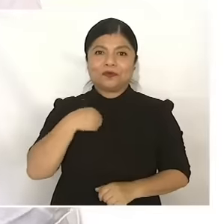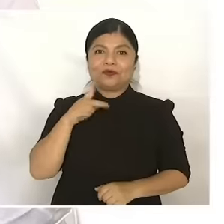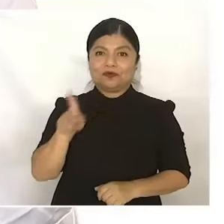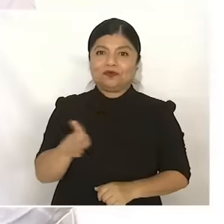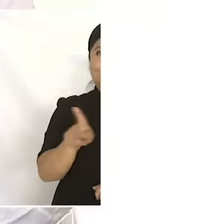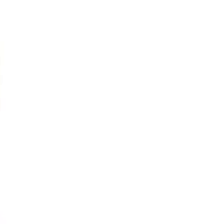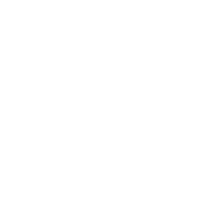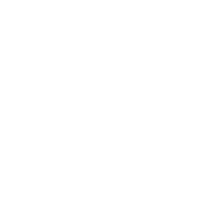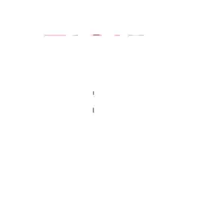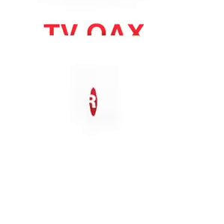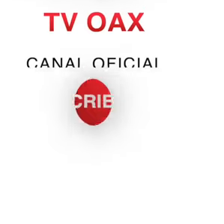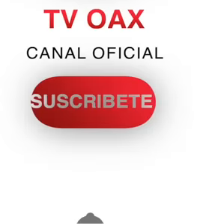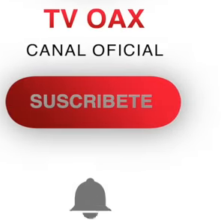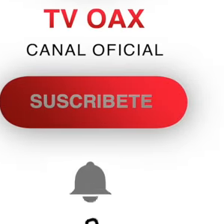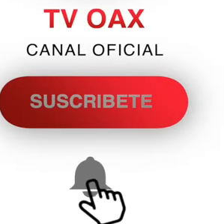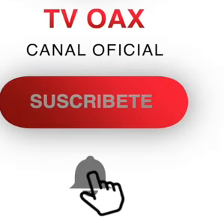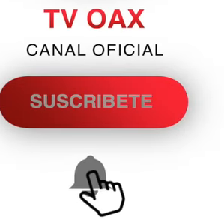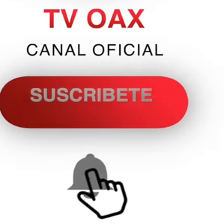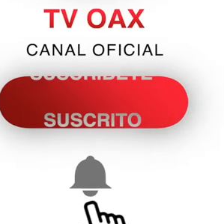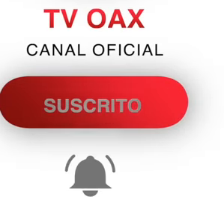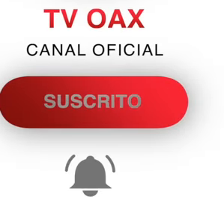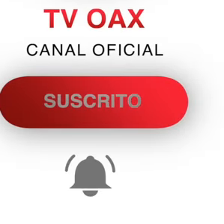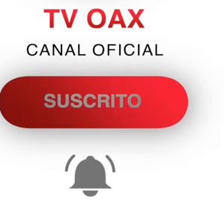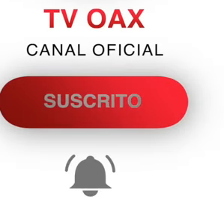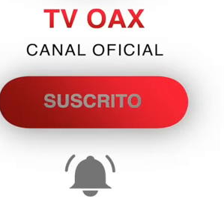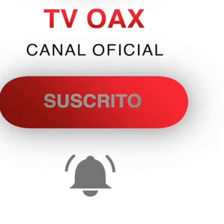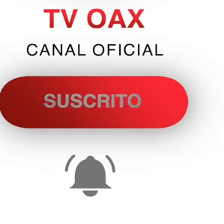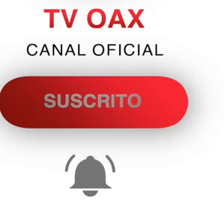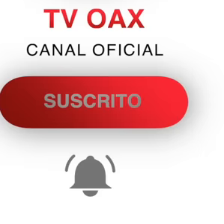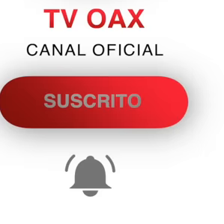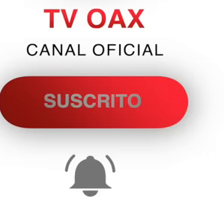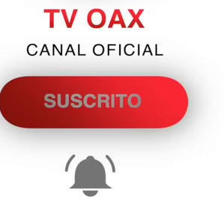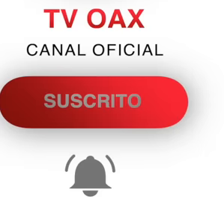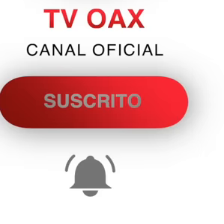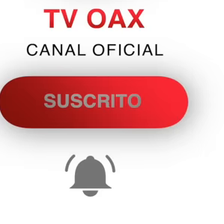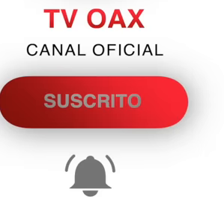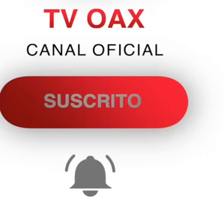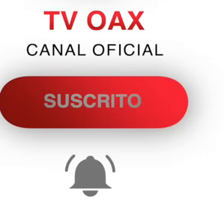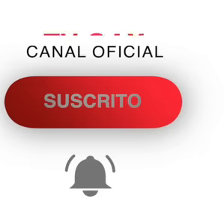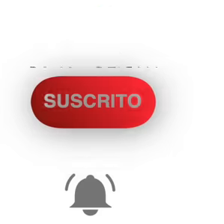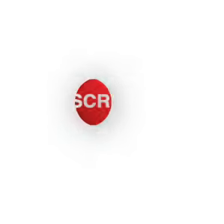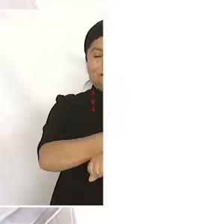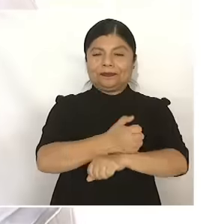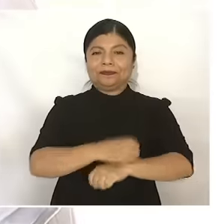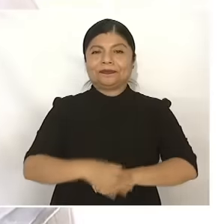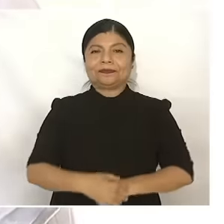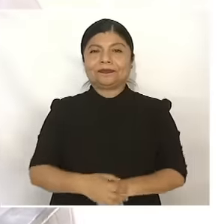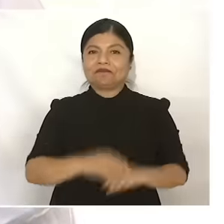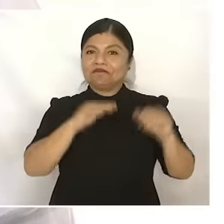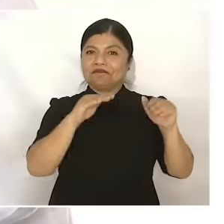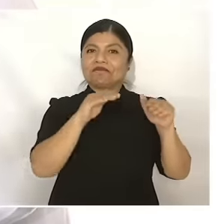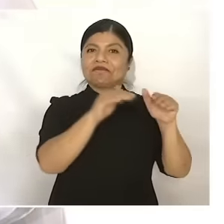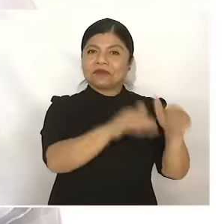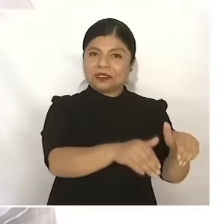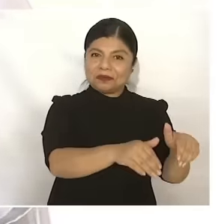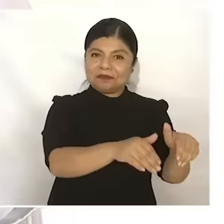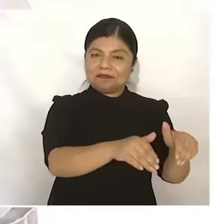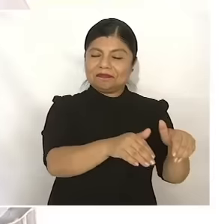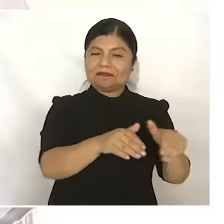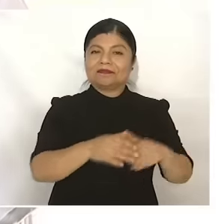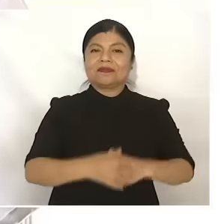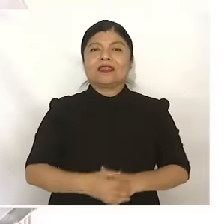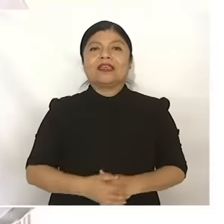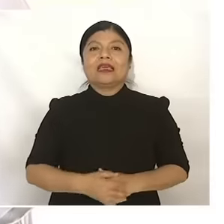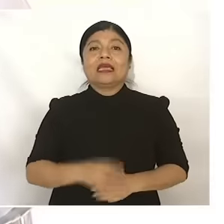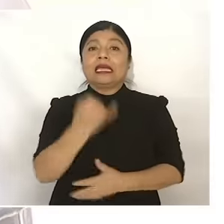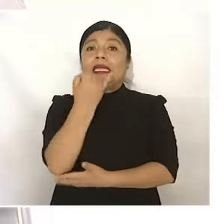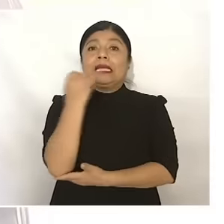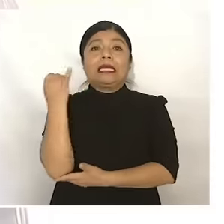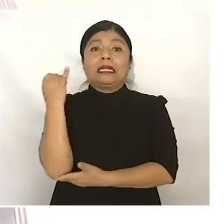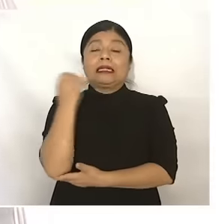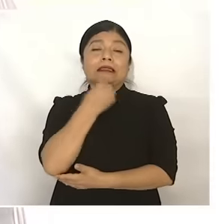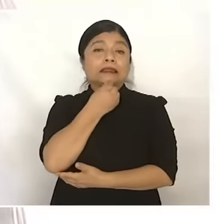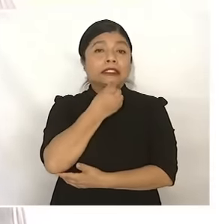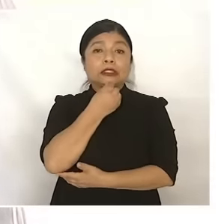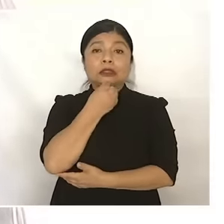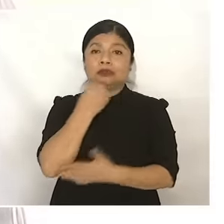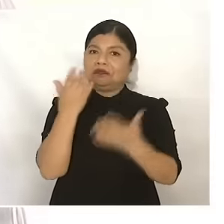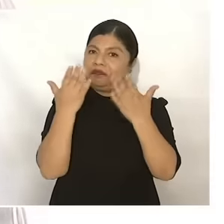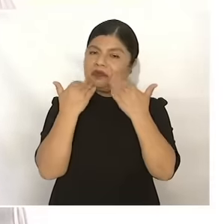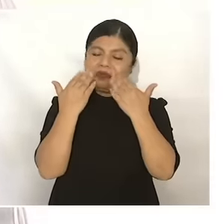was just the primary school in my town before petit este, if there wasn't There was no preschool,